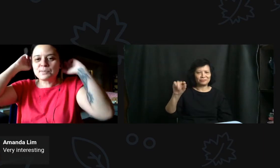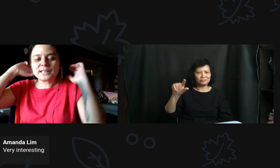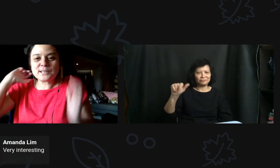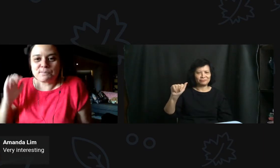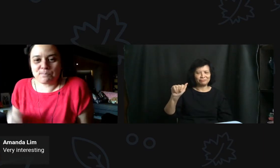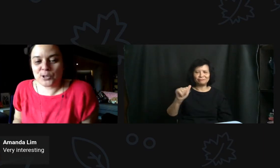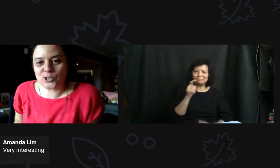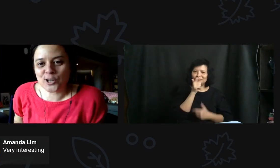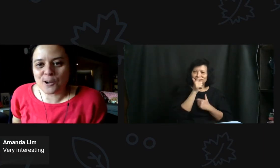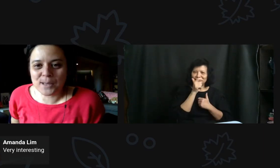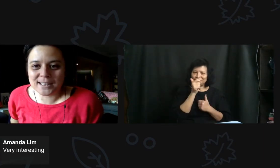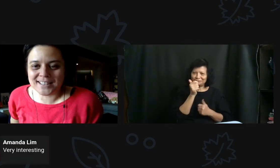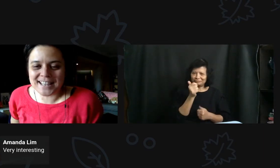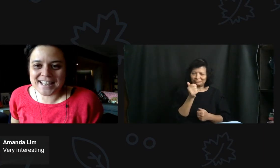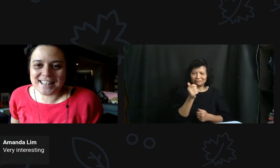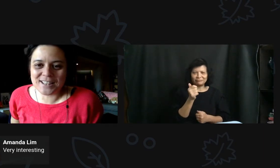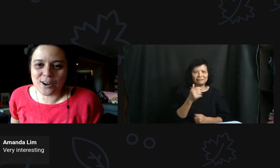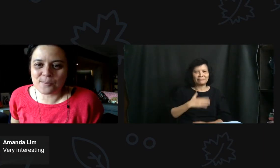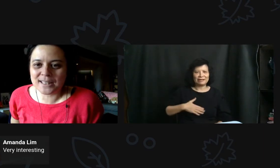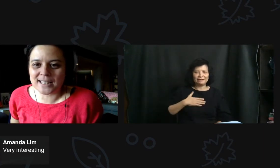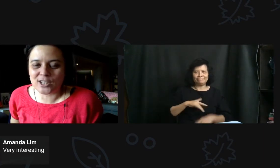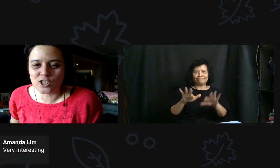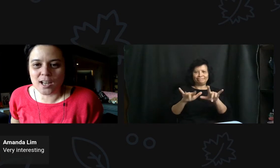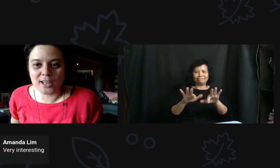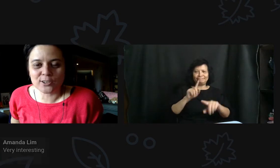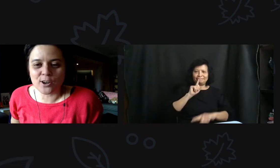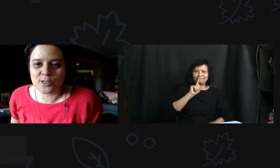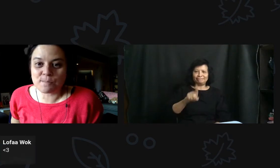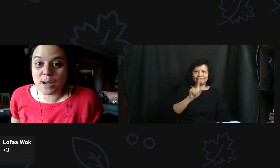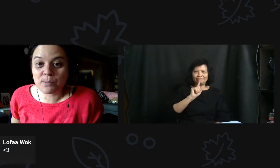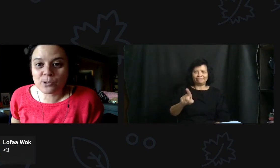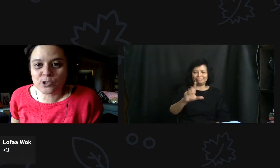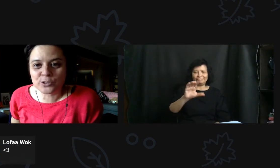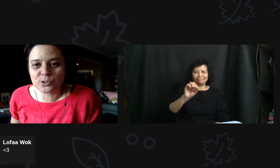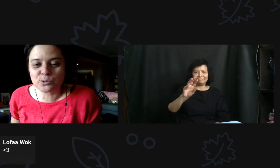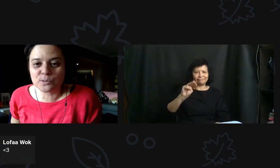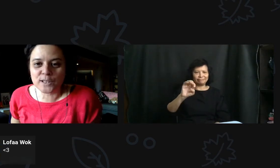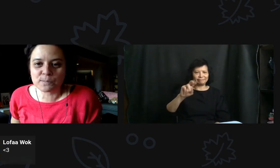Please put your comments in the comment section either on the My Poetry School